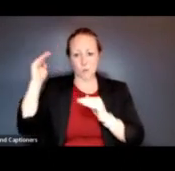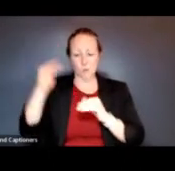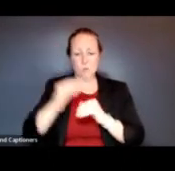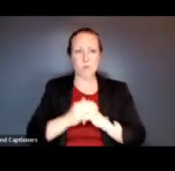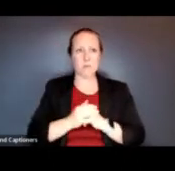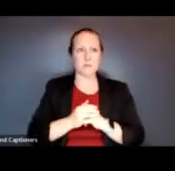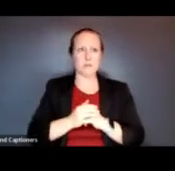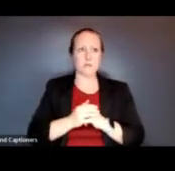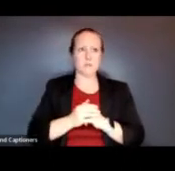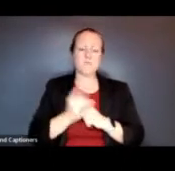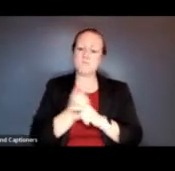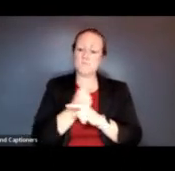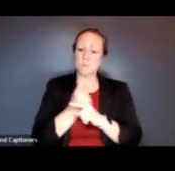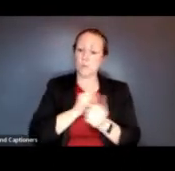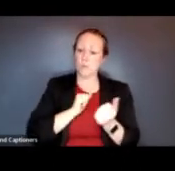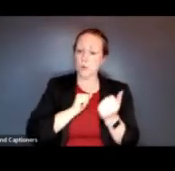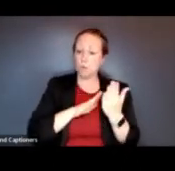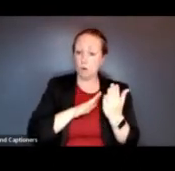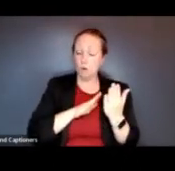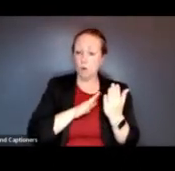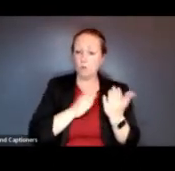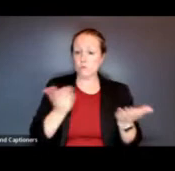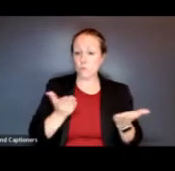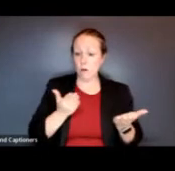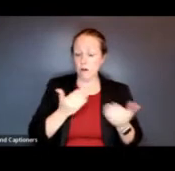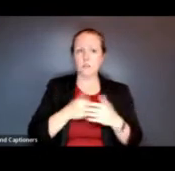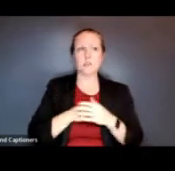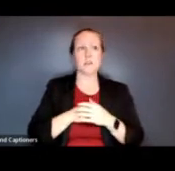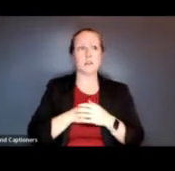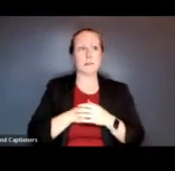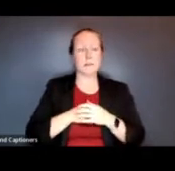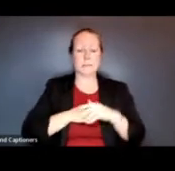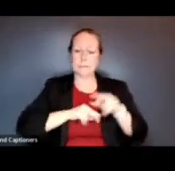appropriate monitoring and, and